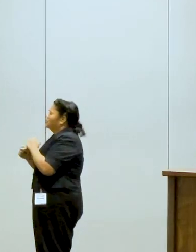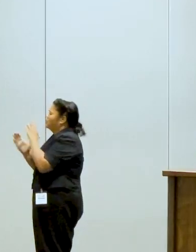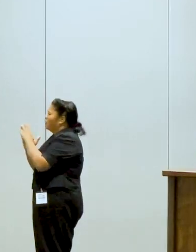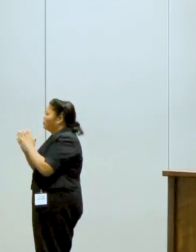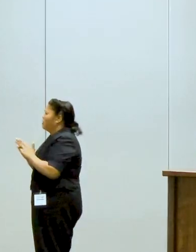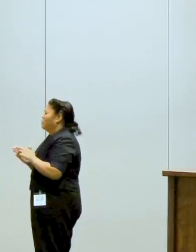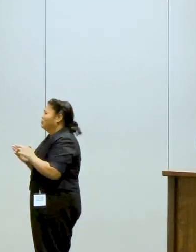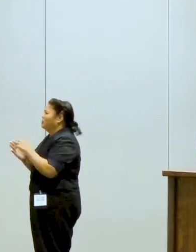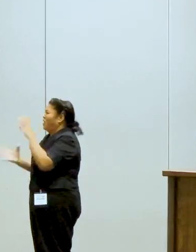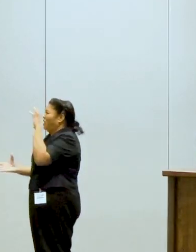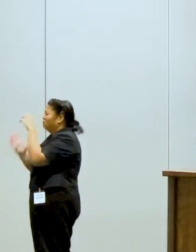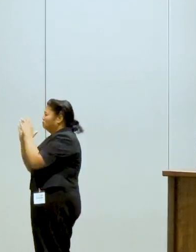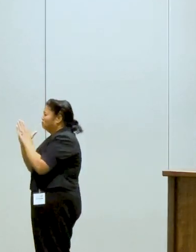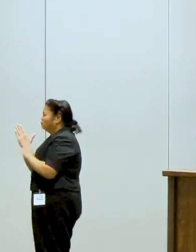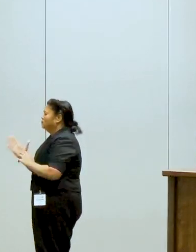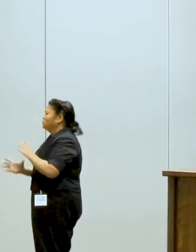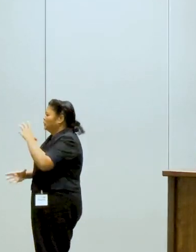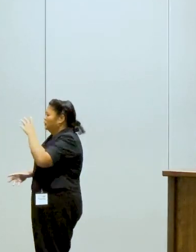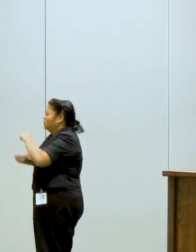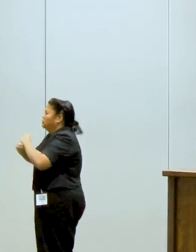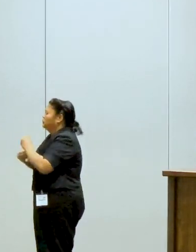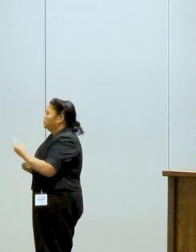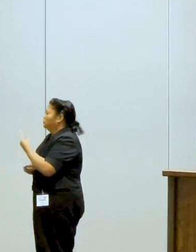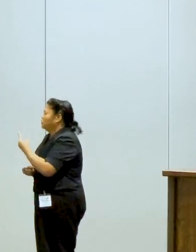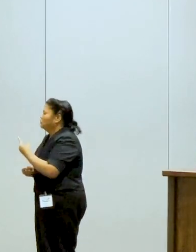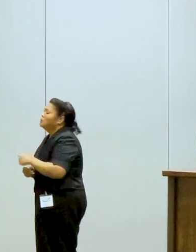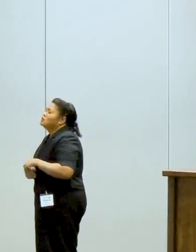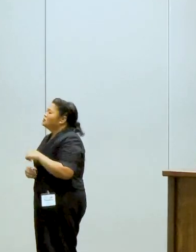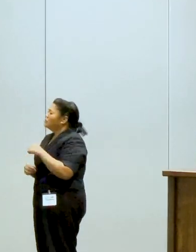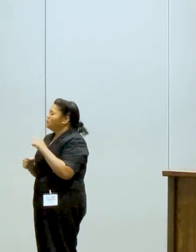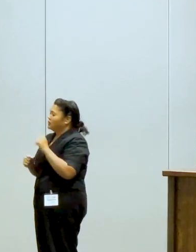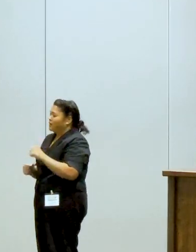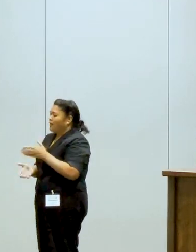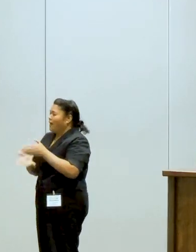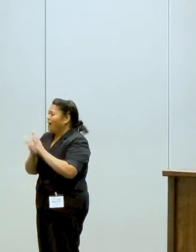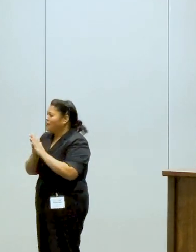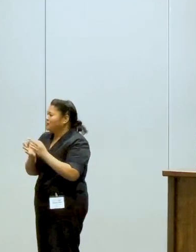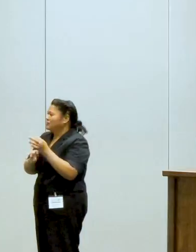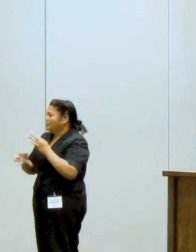move through complex content by asking and not just by clicking